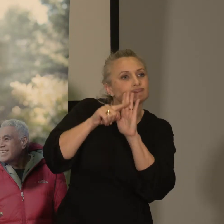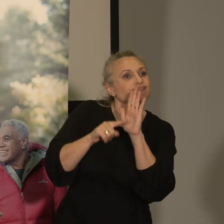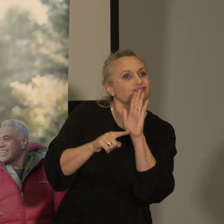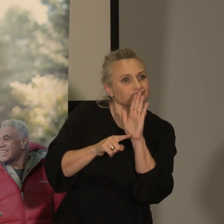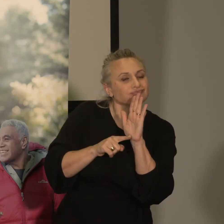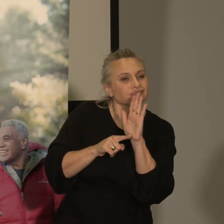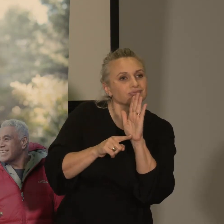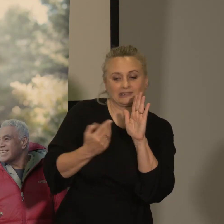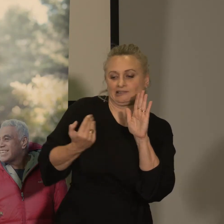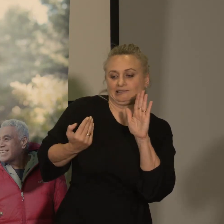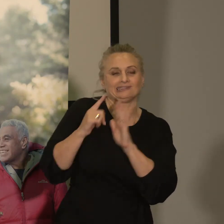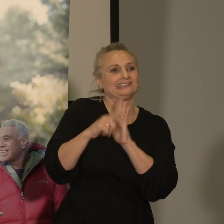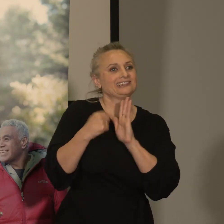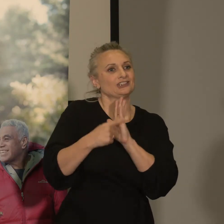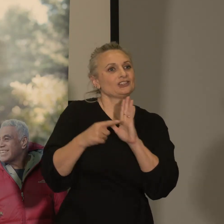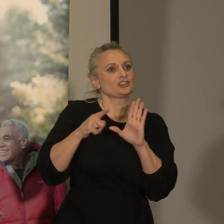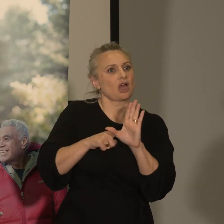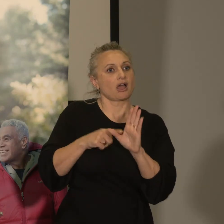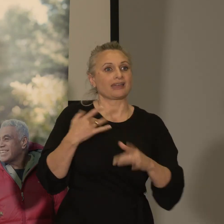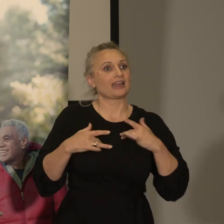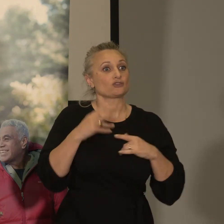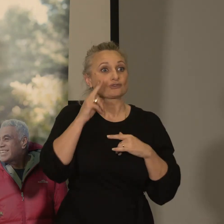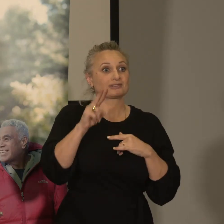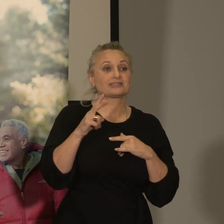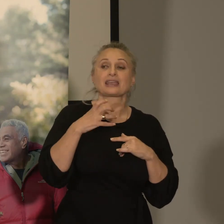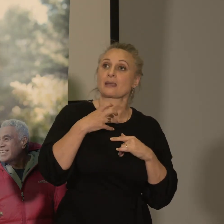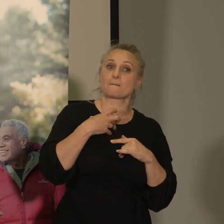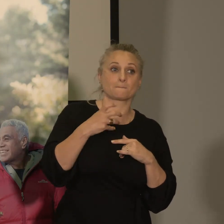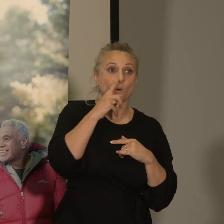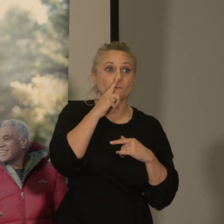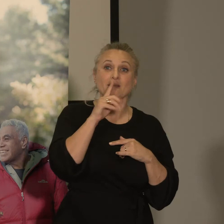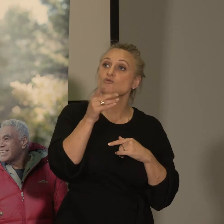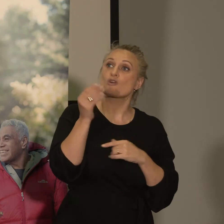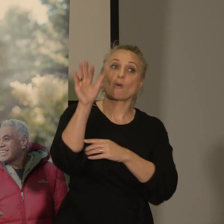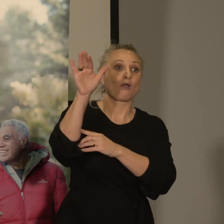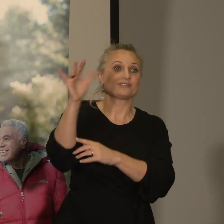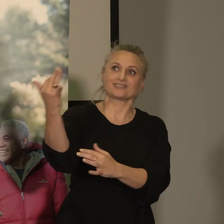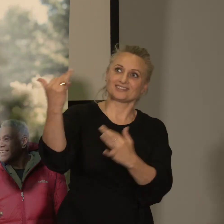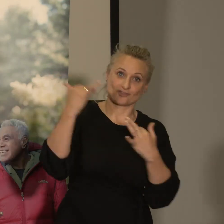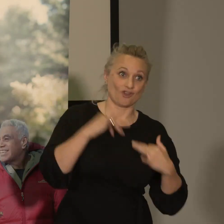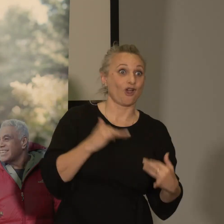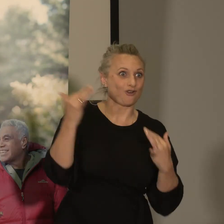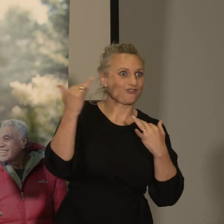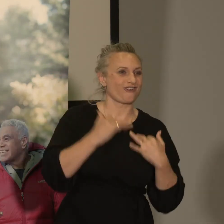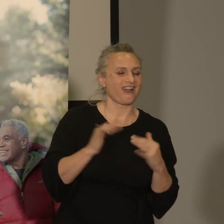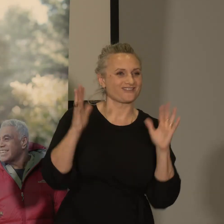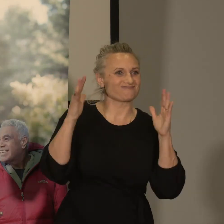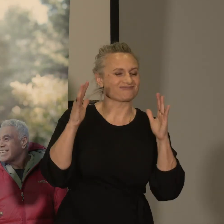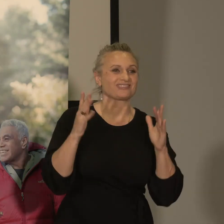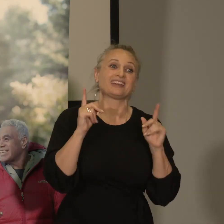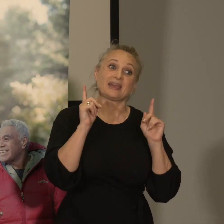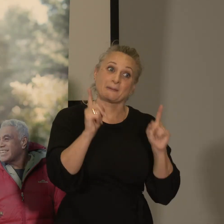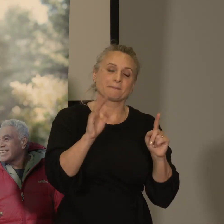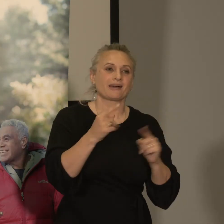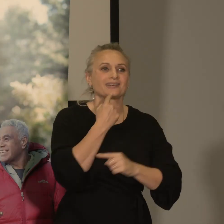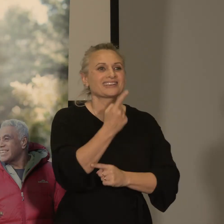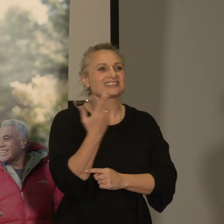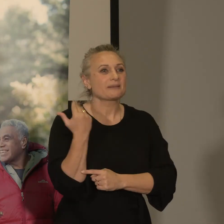certainly catching to see interest in coming here and healthcare professionals